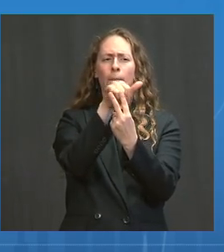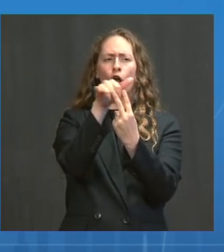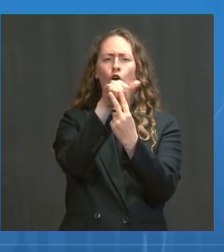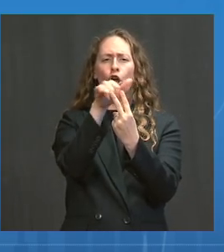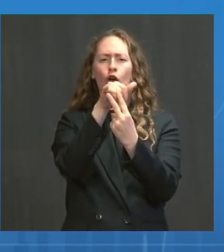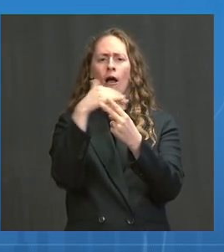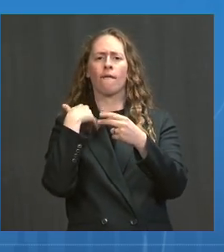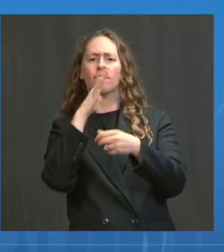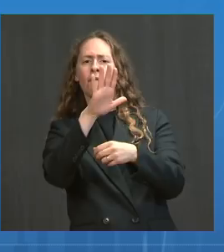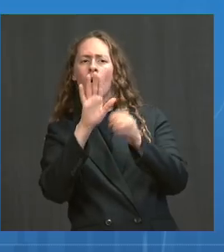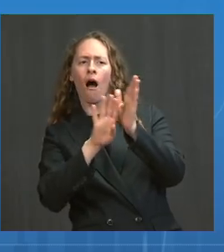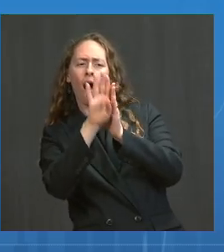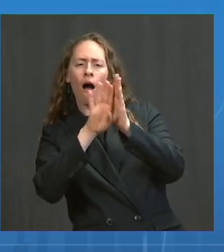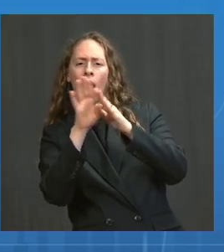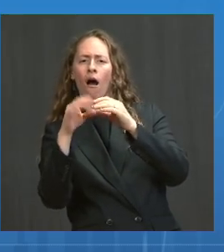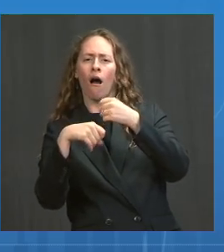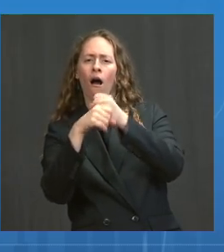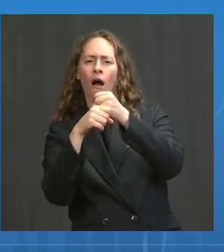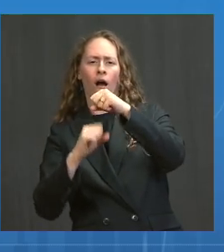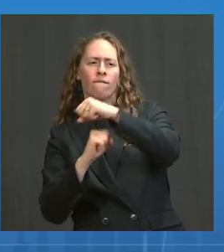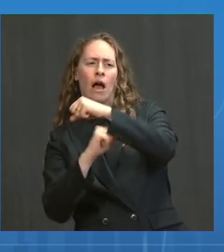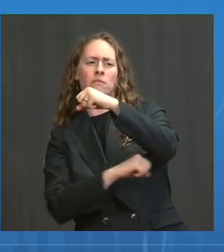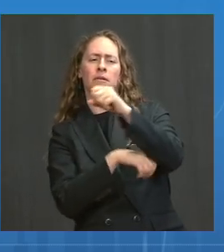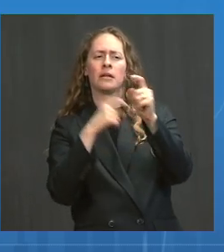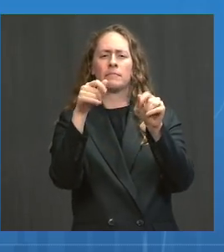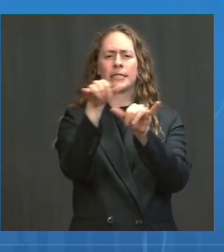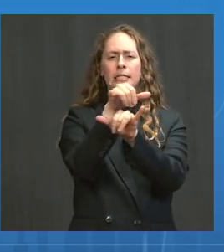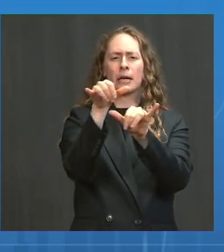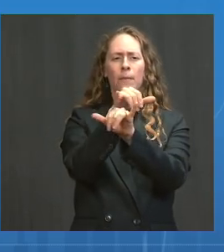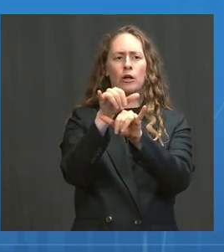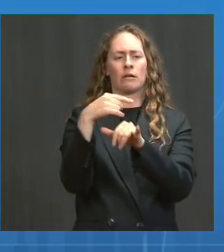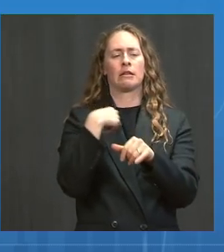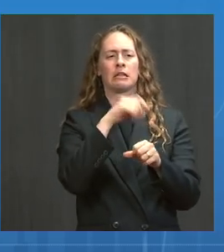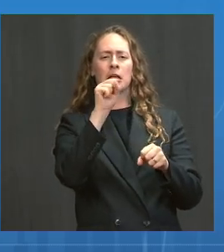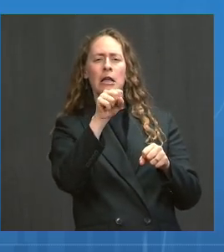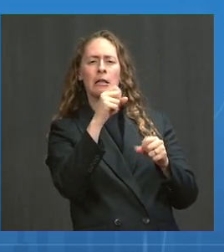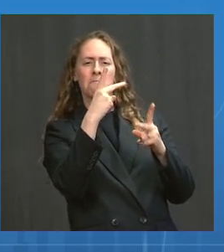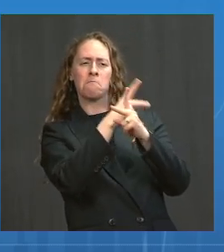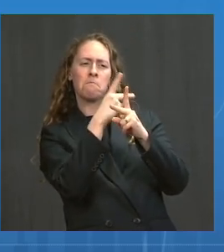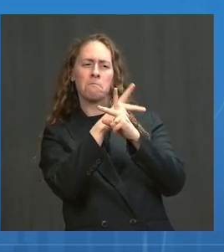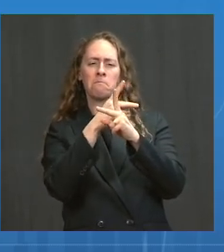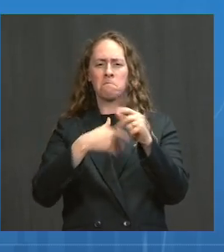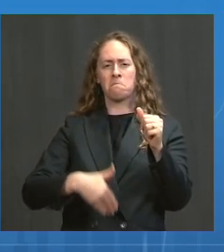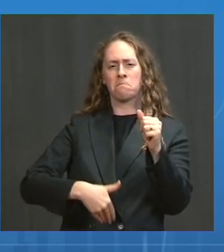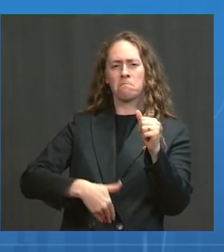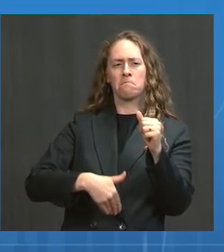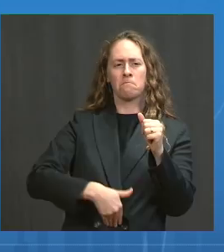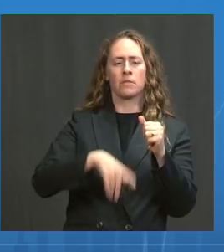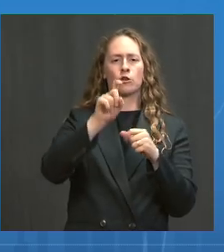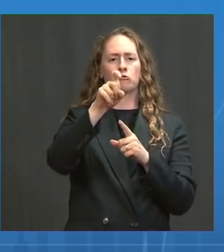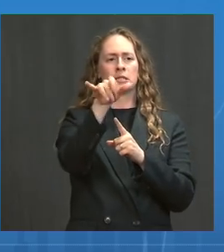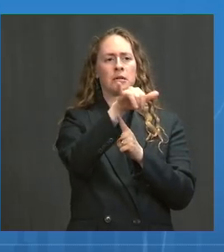one could anticipate and make a reasonable assumption that the results against the Delta variant